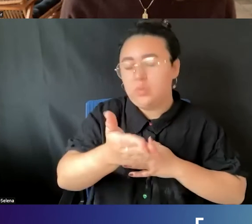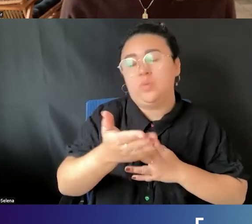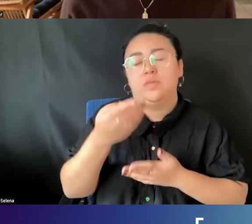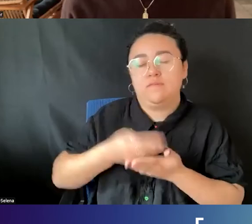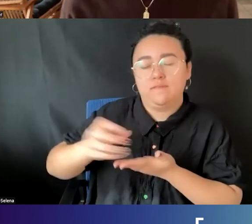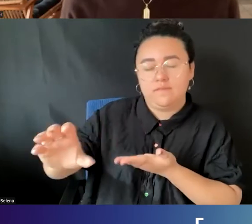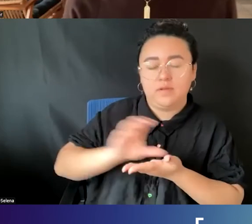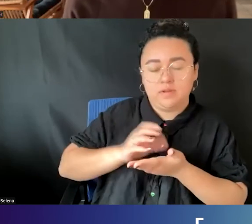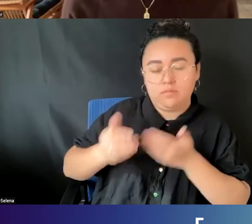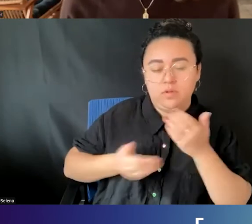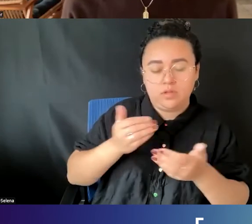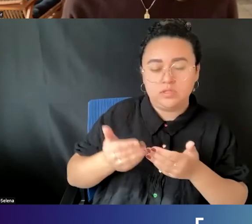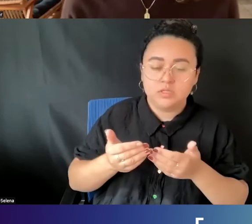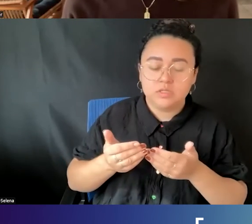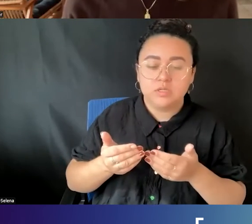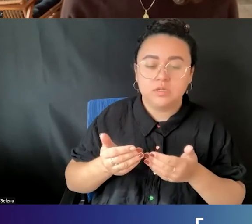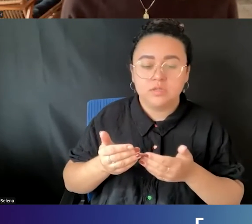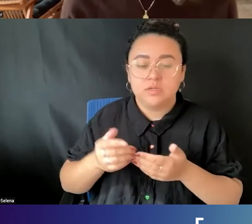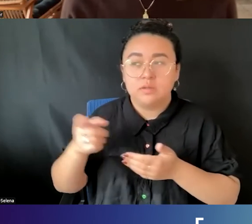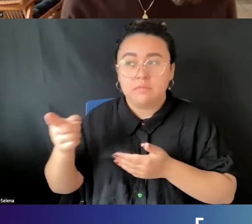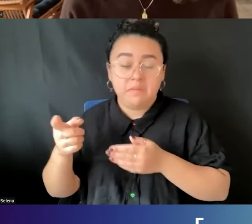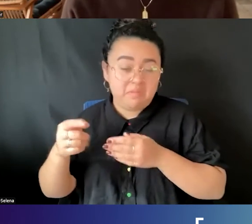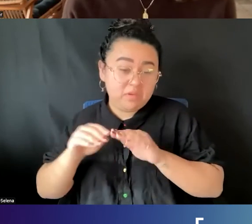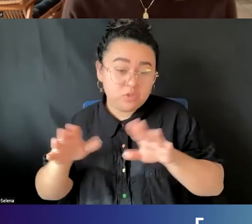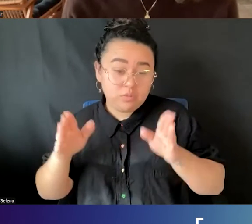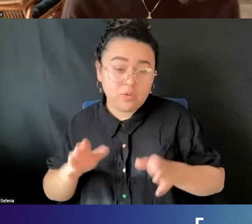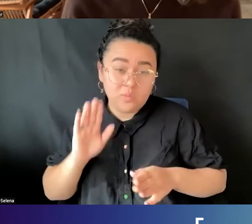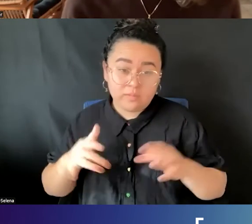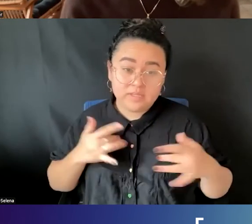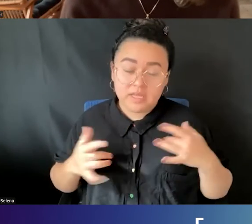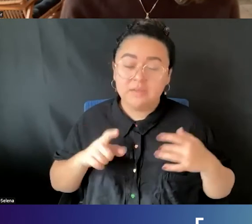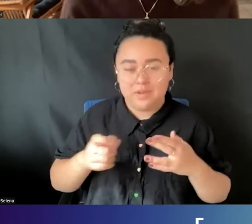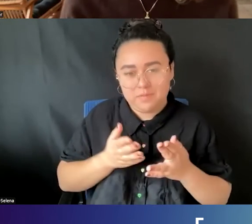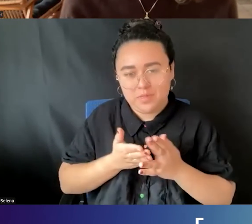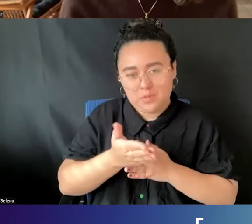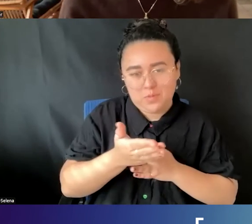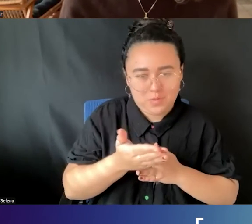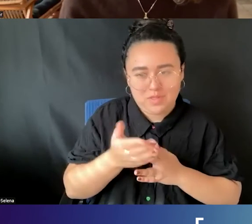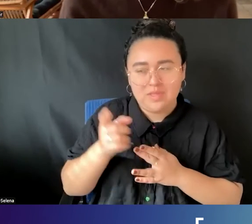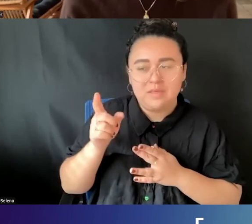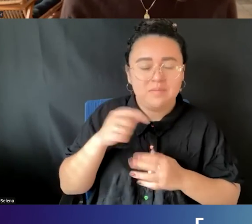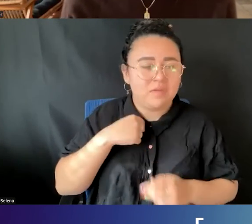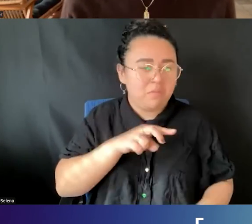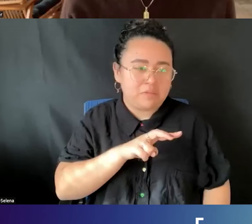be among projects that the distributors are most excited about. But they're the ones that will run away from the from first